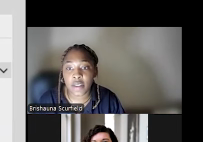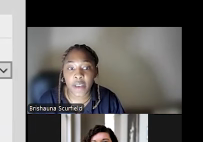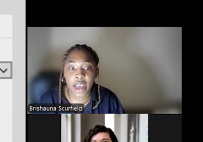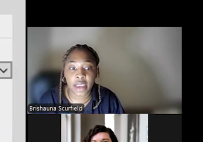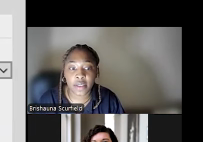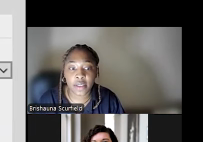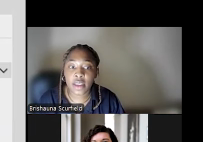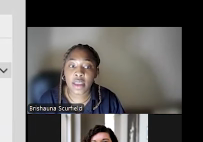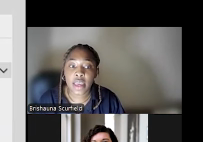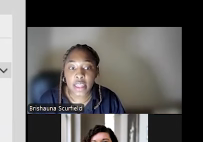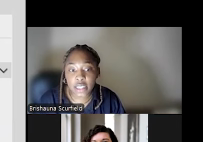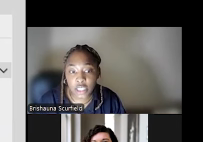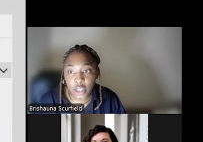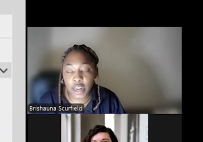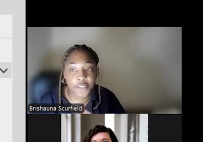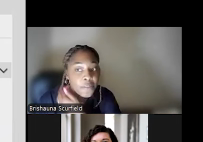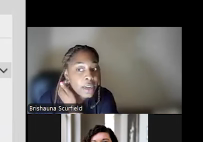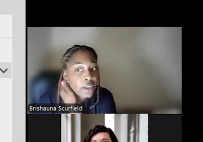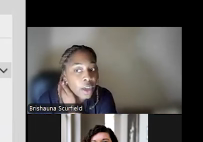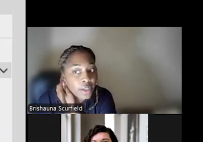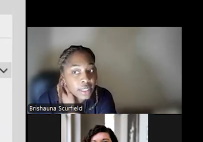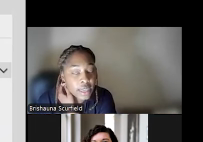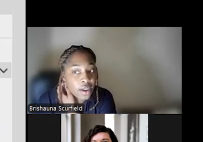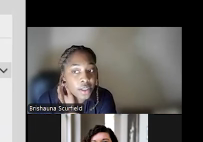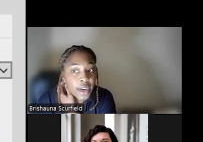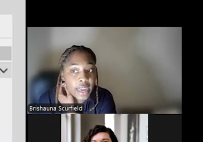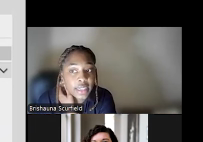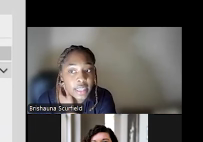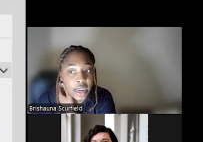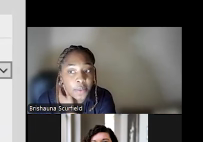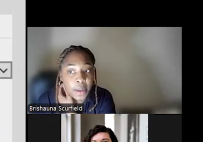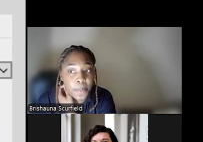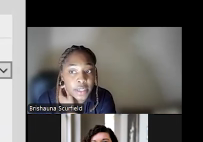identifying this color. And if you've been noticing on the right hand side when it points